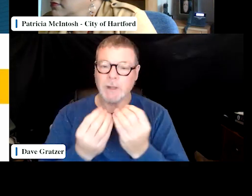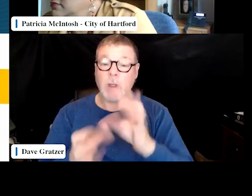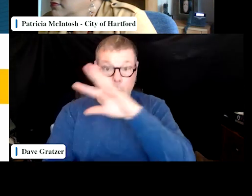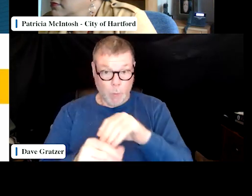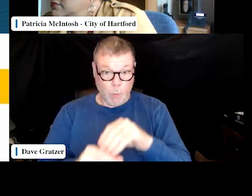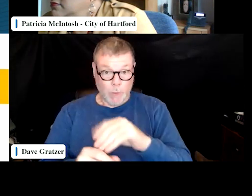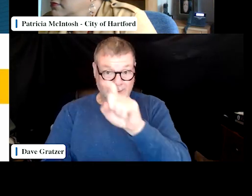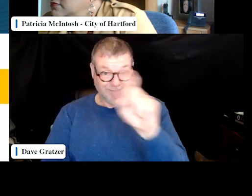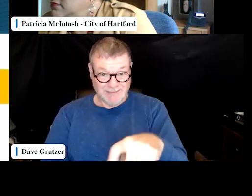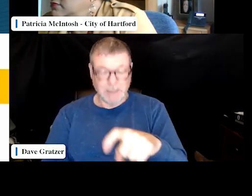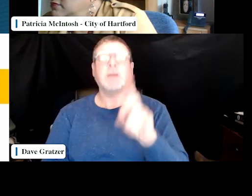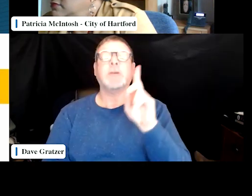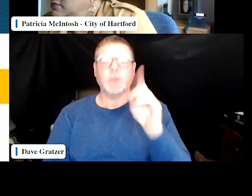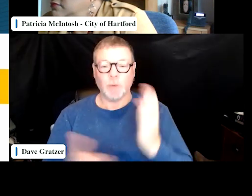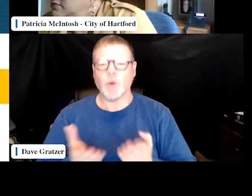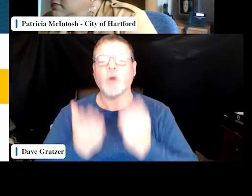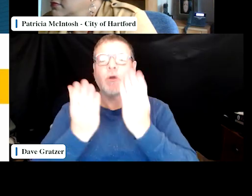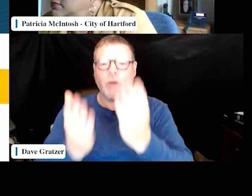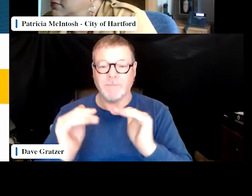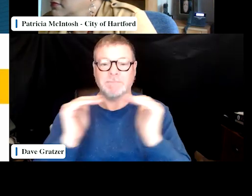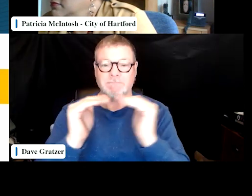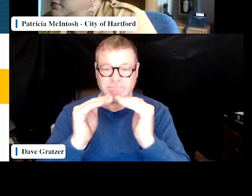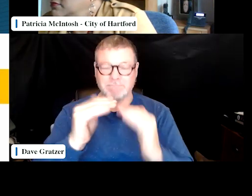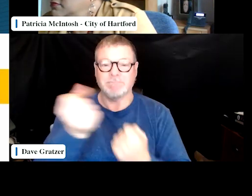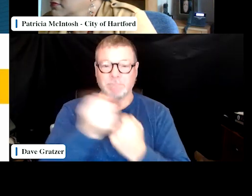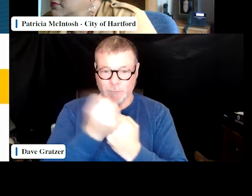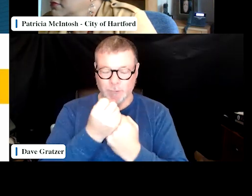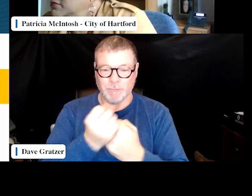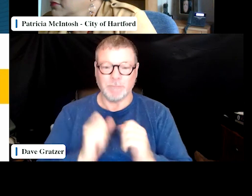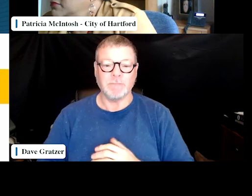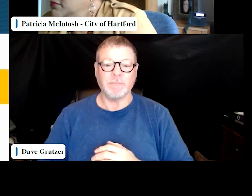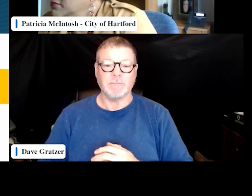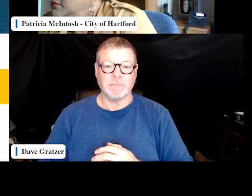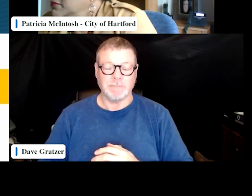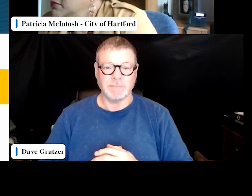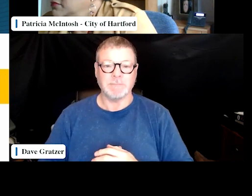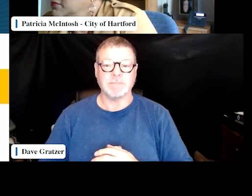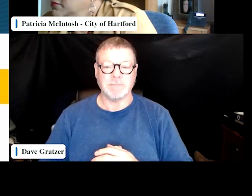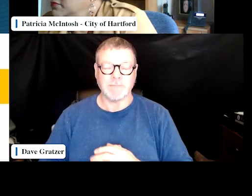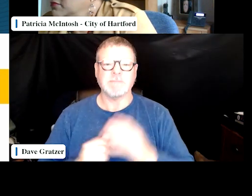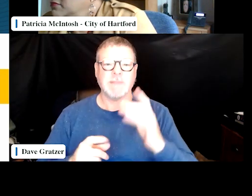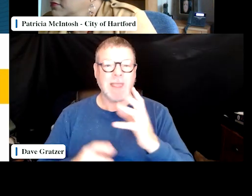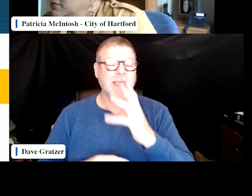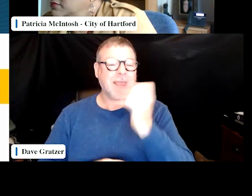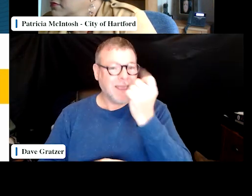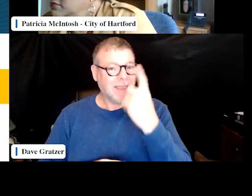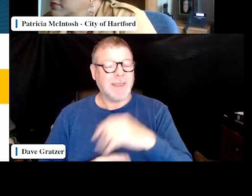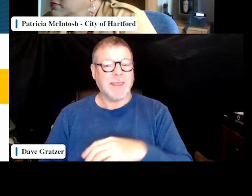that do offer the peer support services, it's just not a